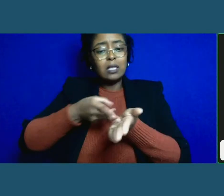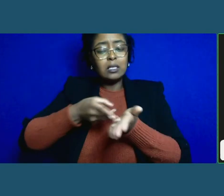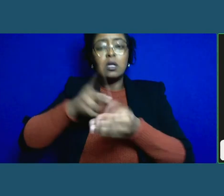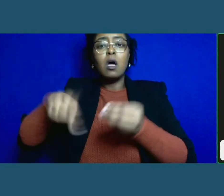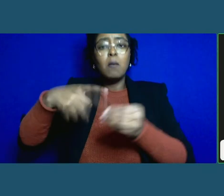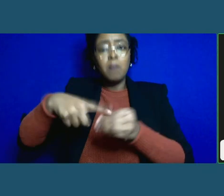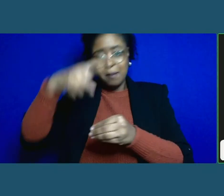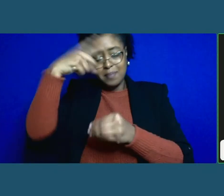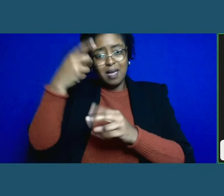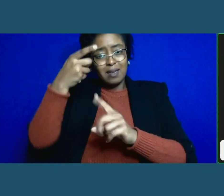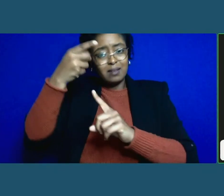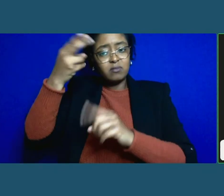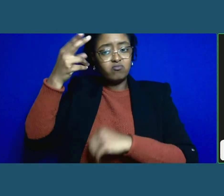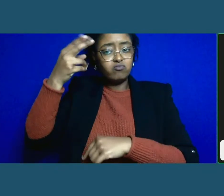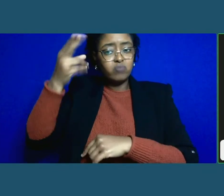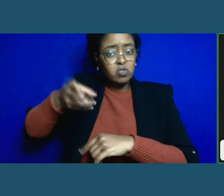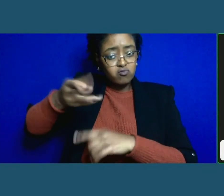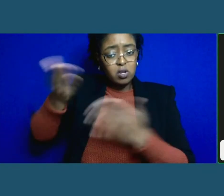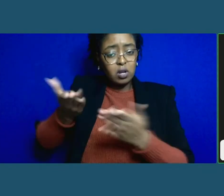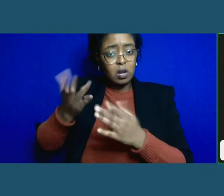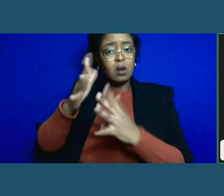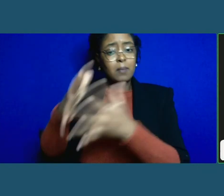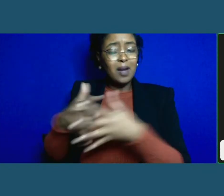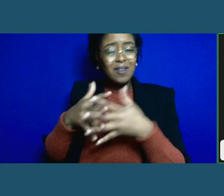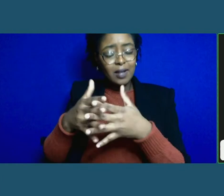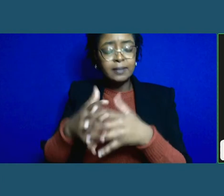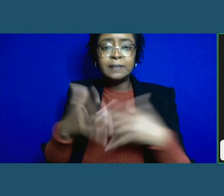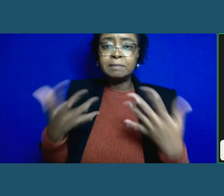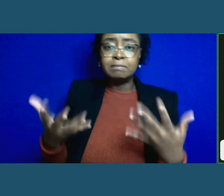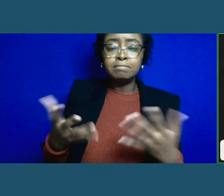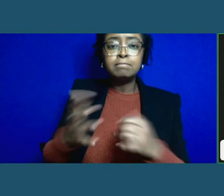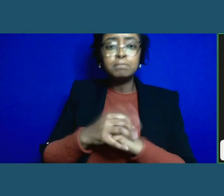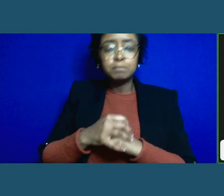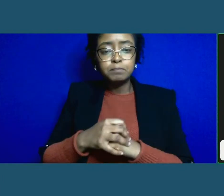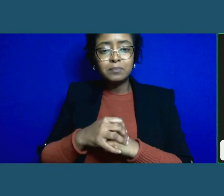educate. Children truthfully